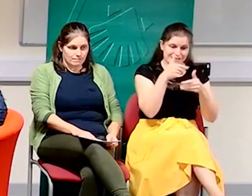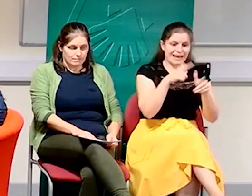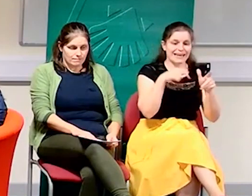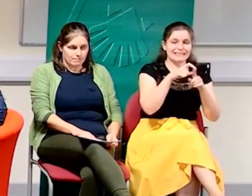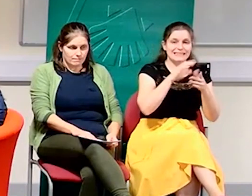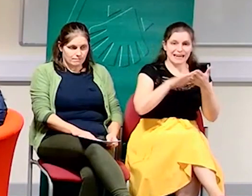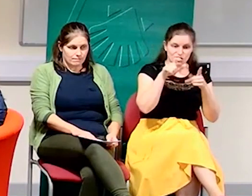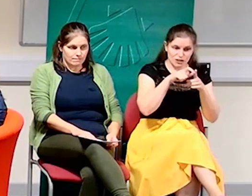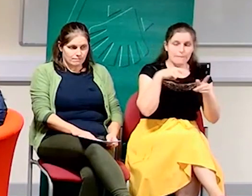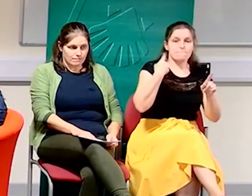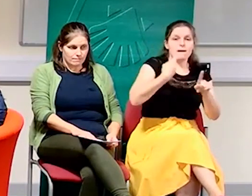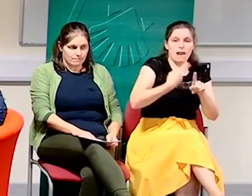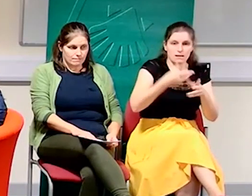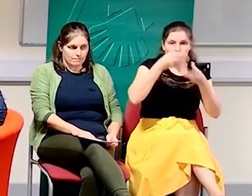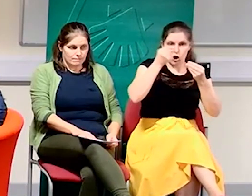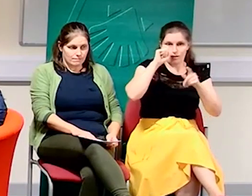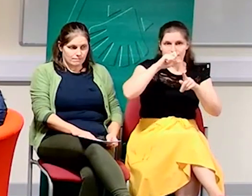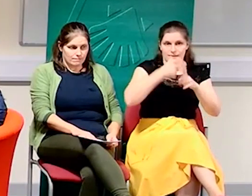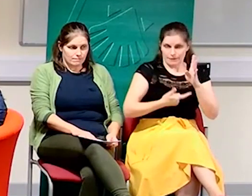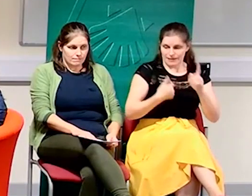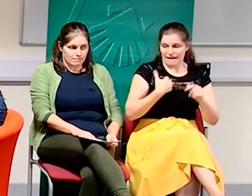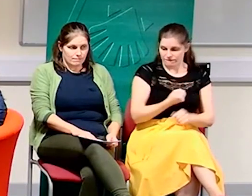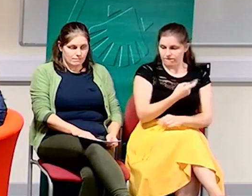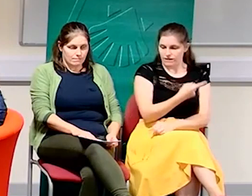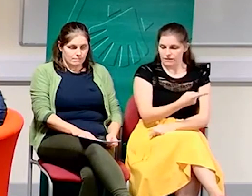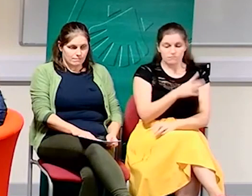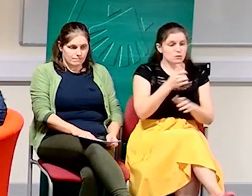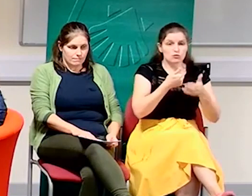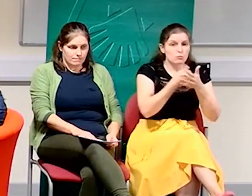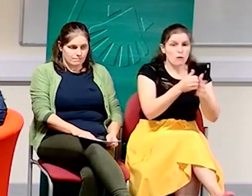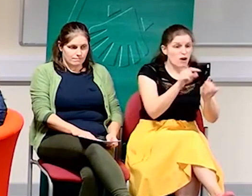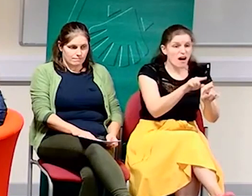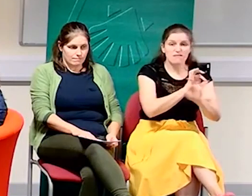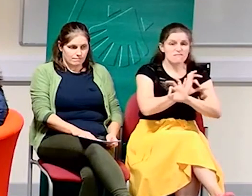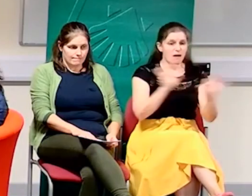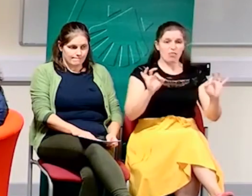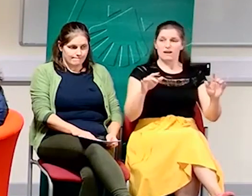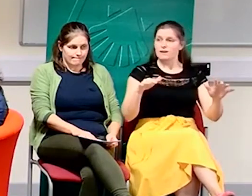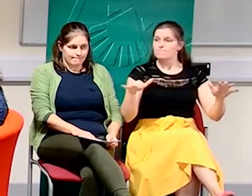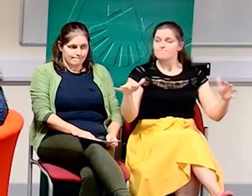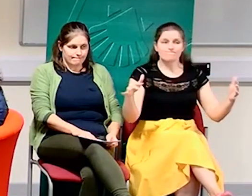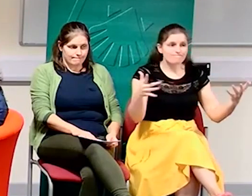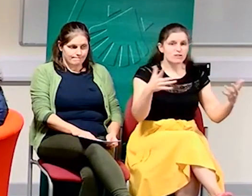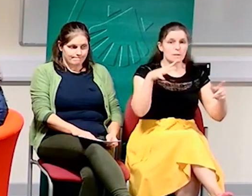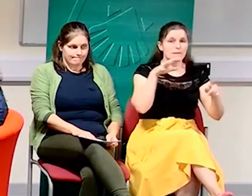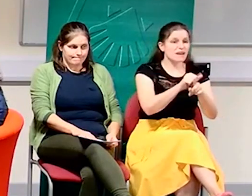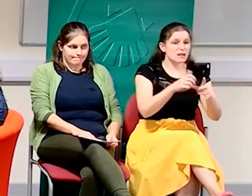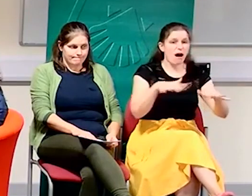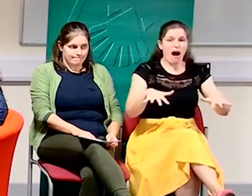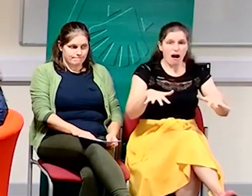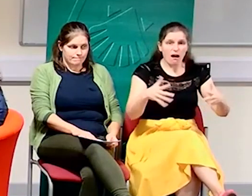a learning disability um and there was no support when we she was diagnosed so I've set up Charity